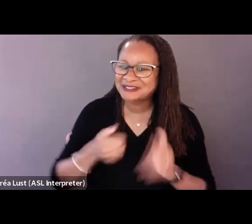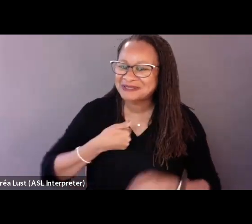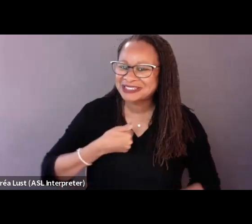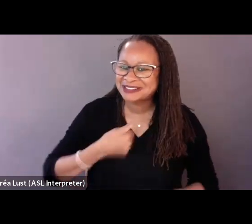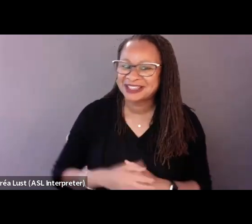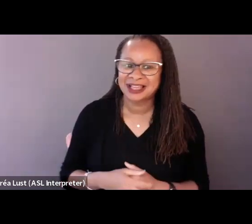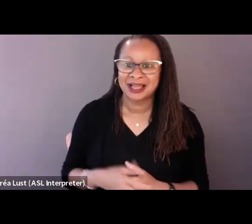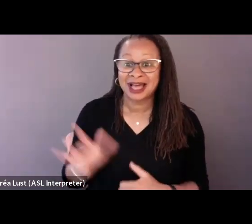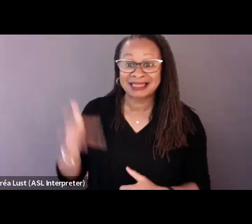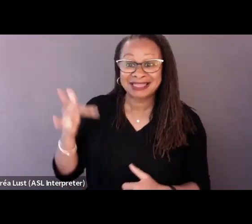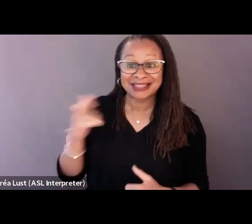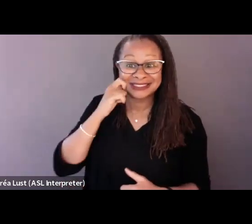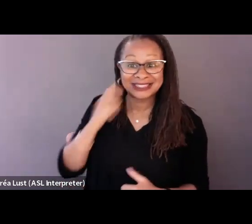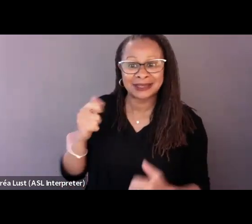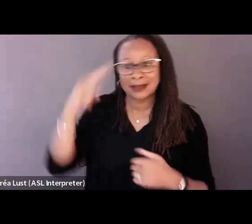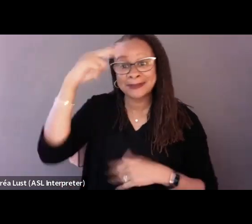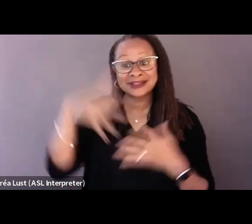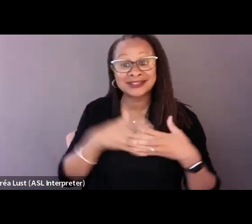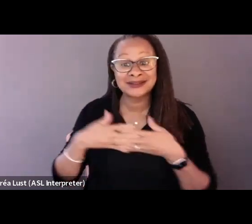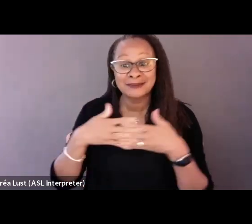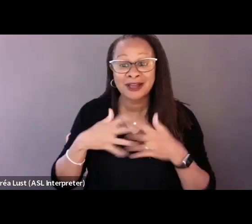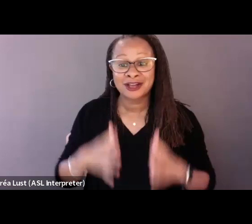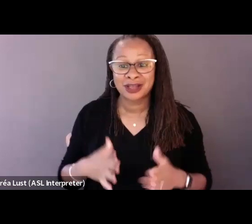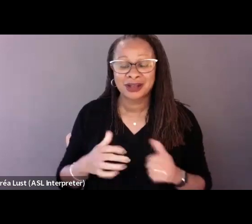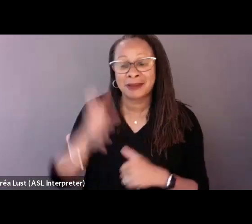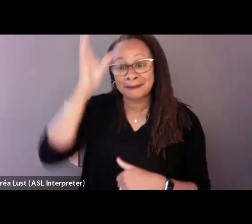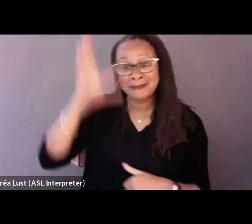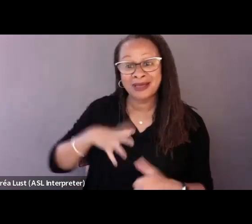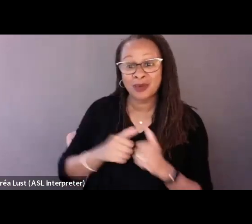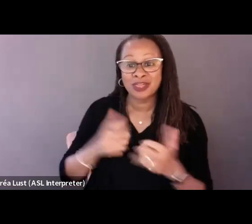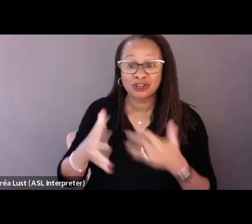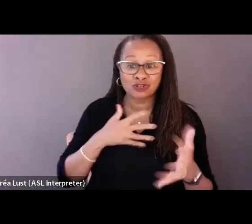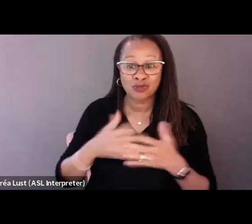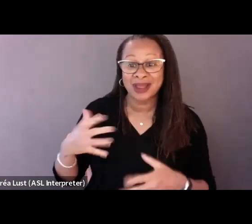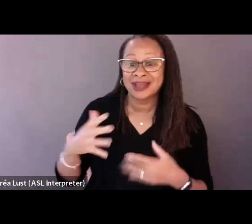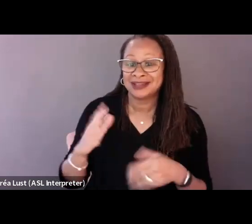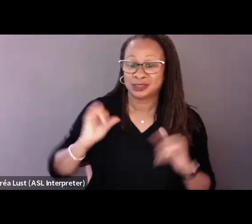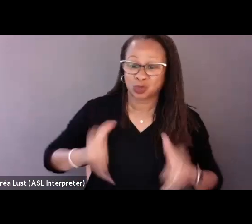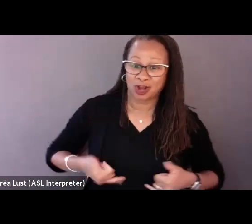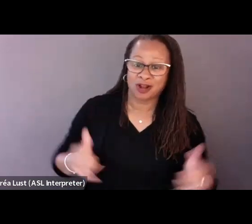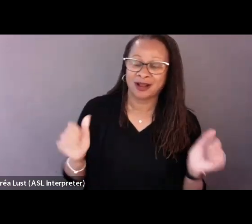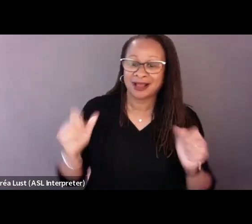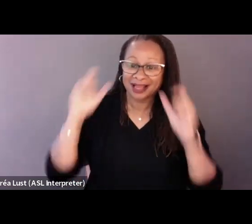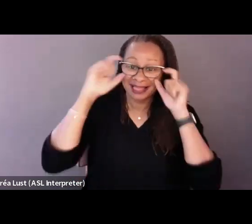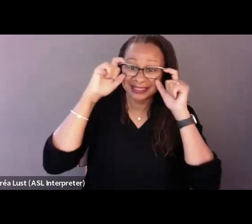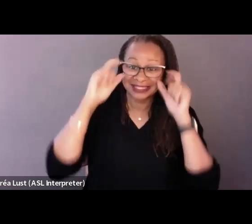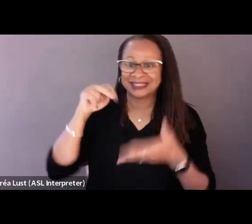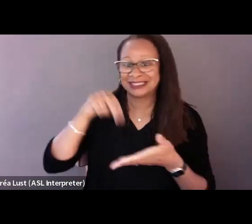I'm a light-skinned Mexican American wearing a gray sweater, glasses, and standing in front of a white backdrop.